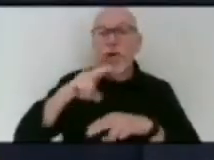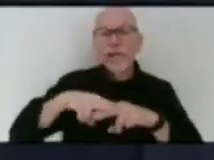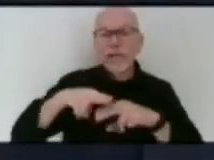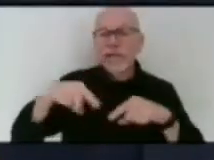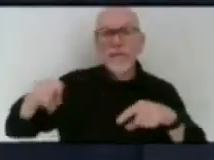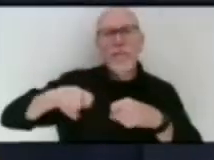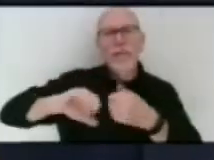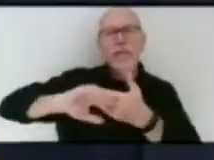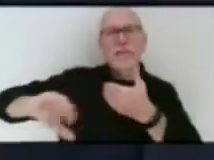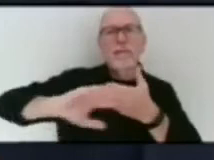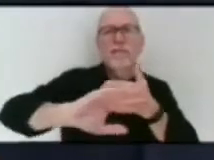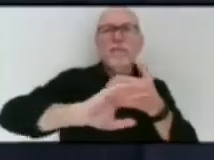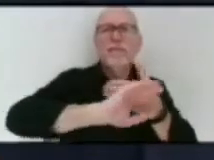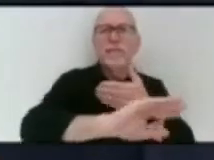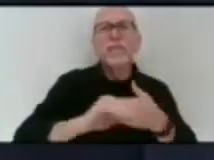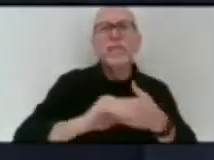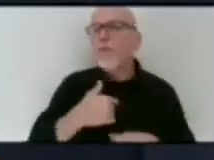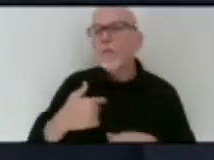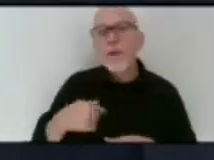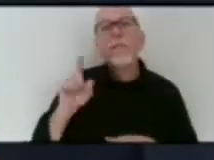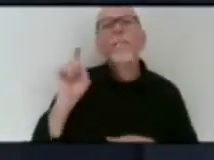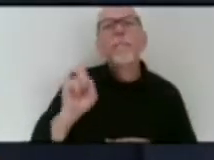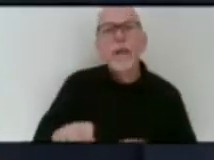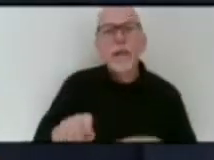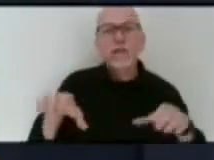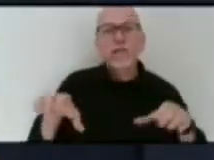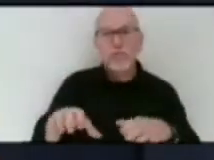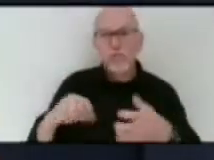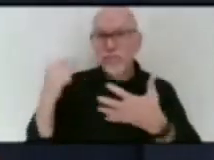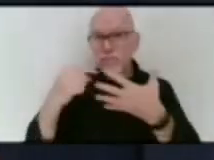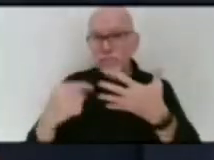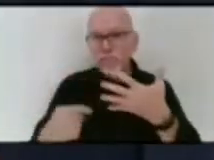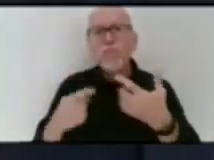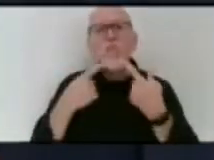We have to do these things that work that are proven it works, or schools